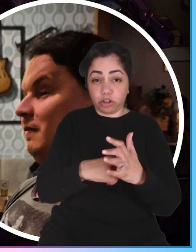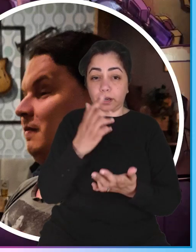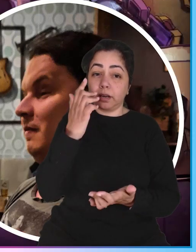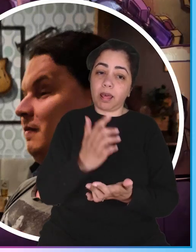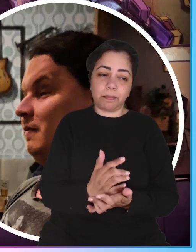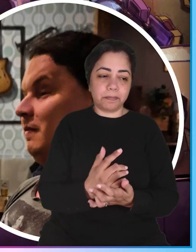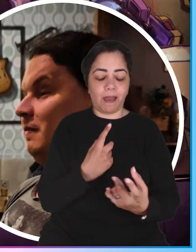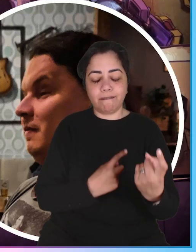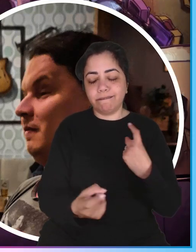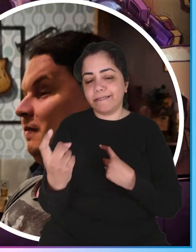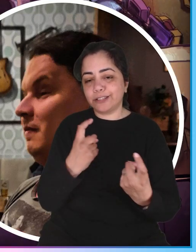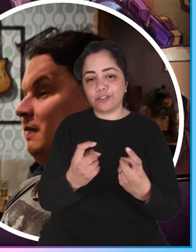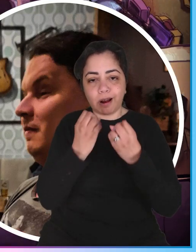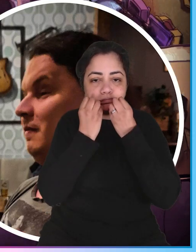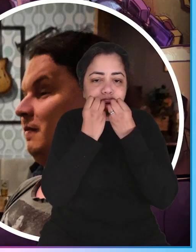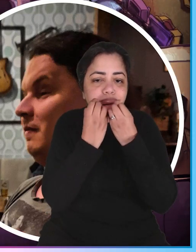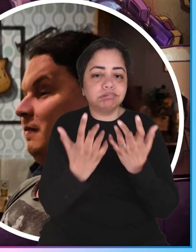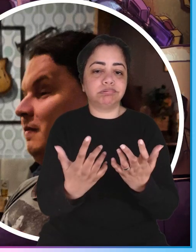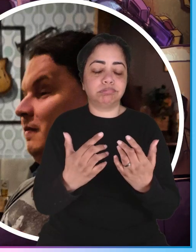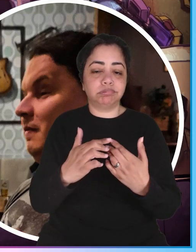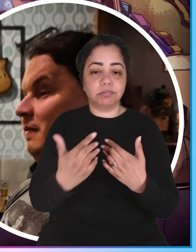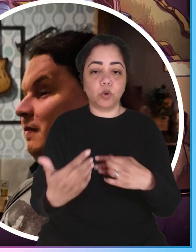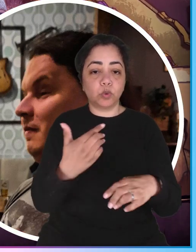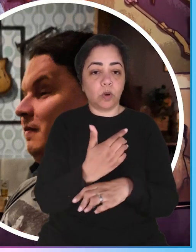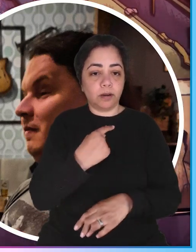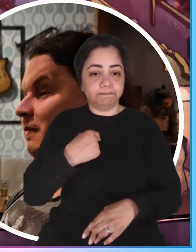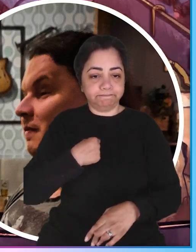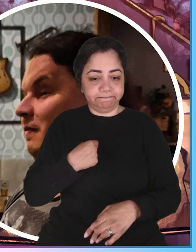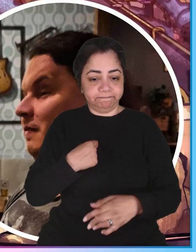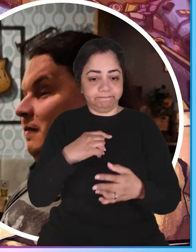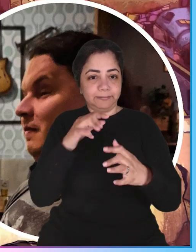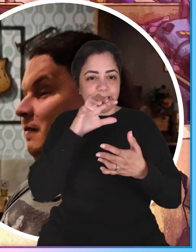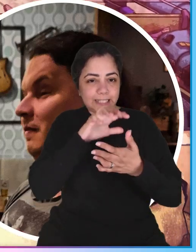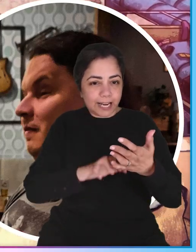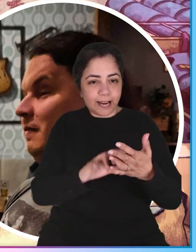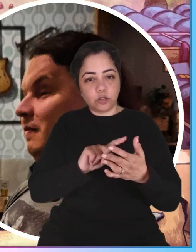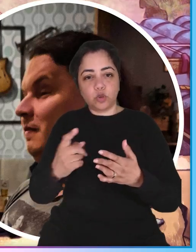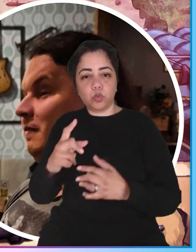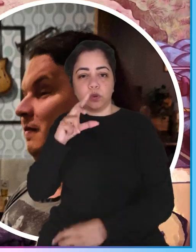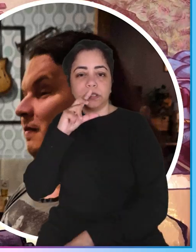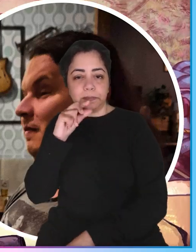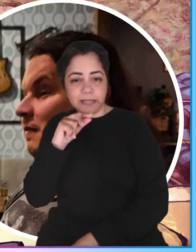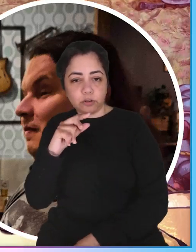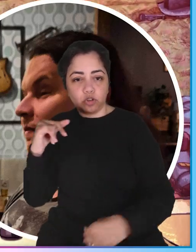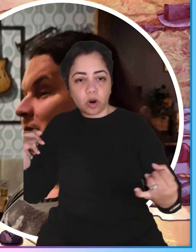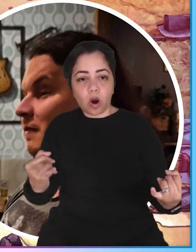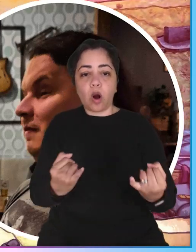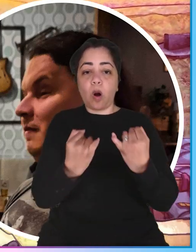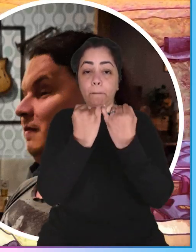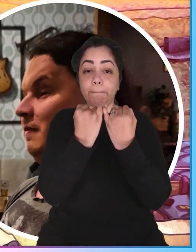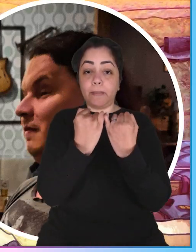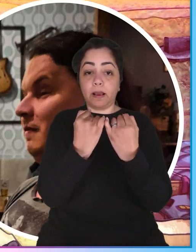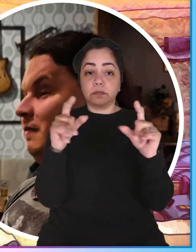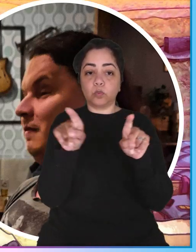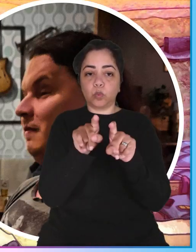Mostly I was working on text to speech, and how to improve combat and puzzles for (the)